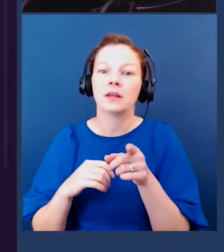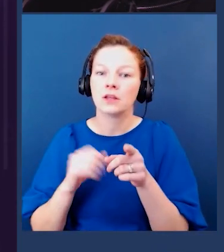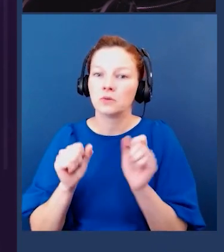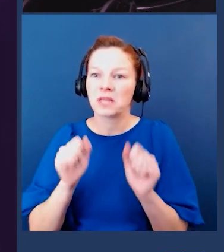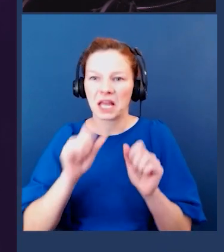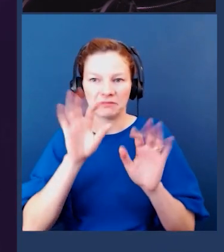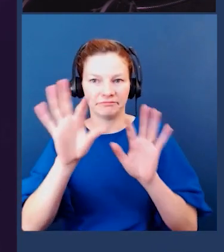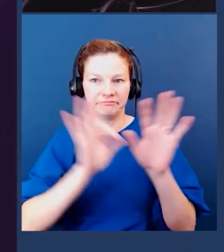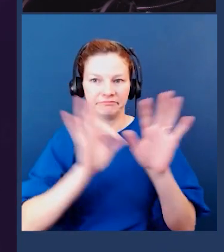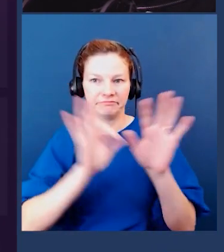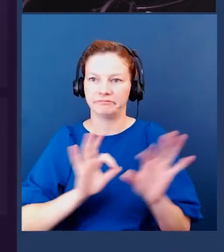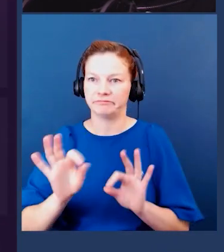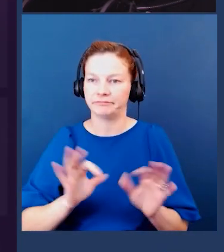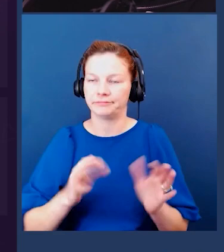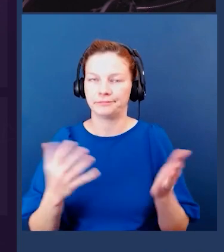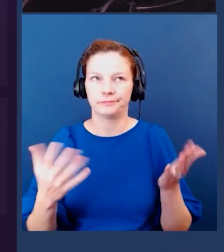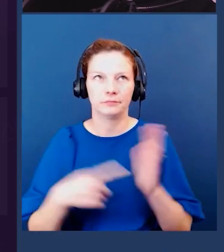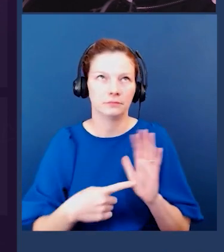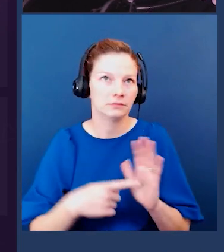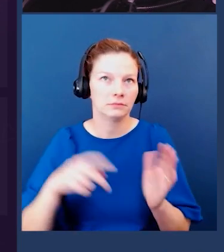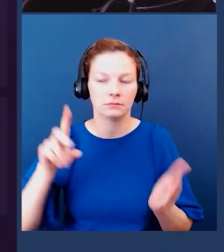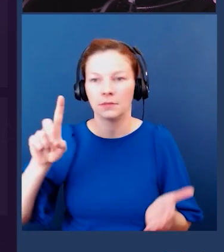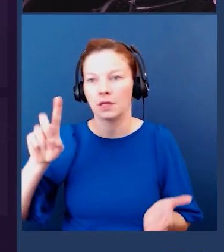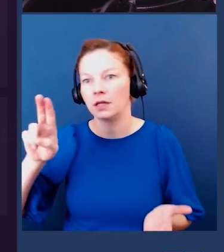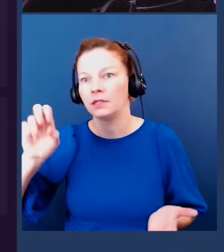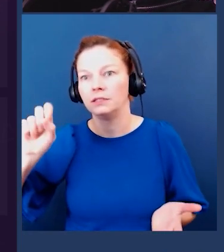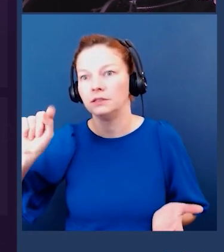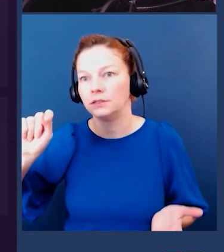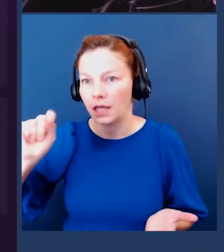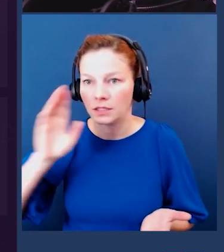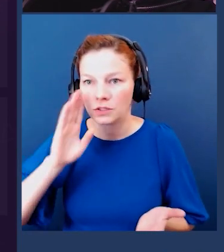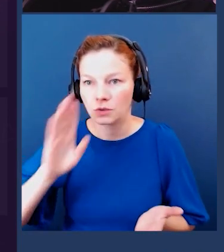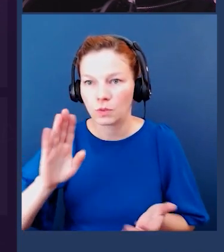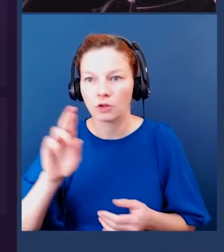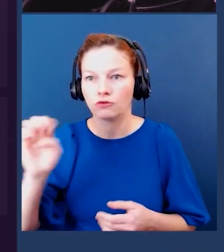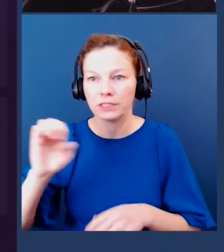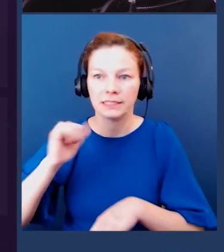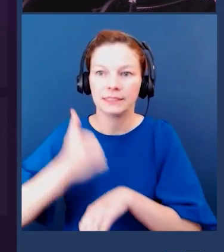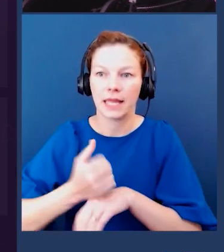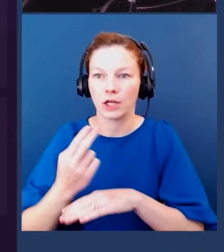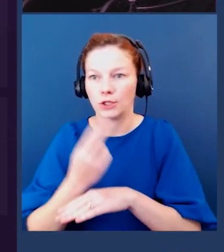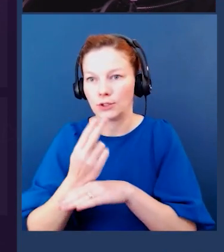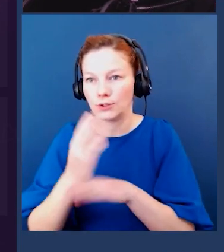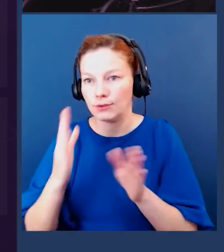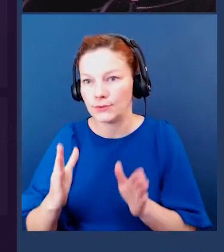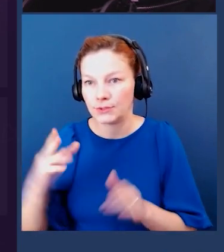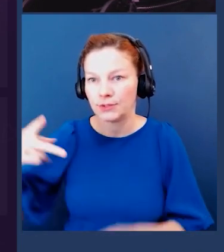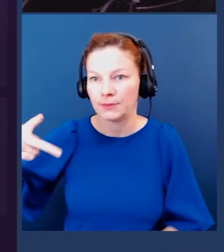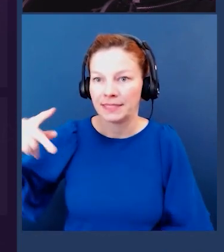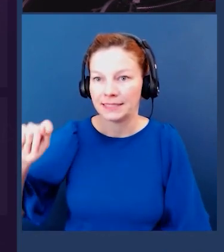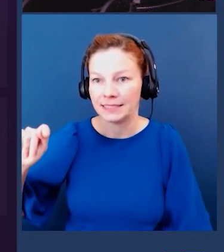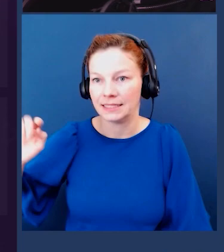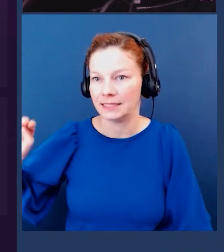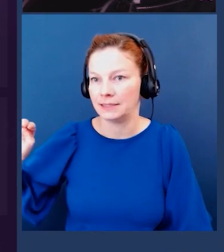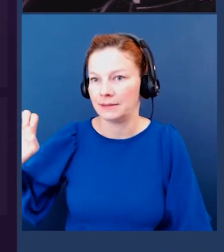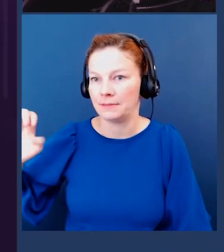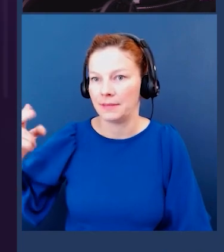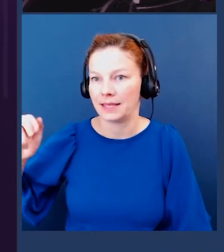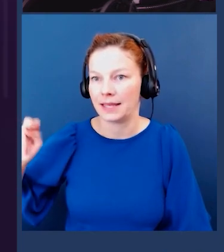the dust, you know, will reset the user pity mechanics, you simply go on and add your information in your catalog,